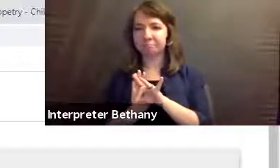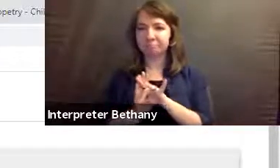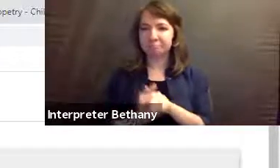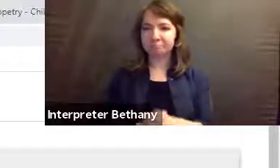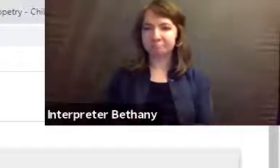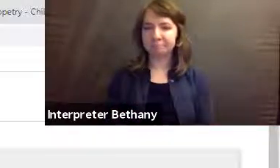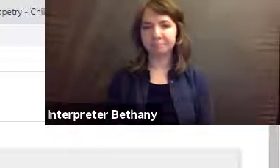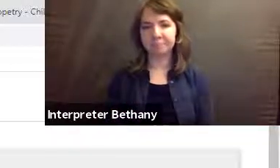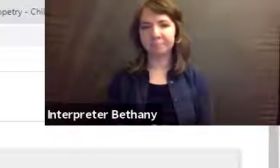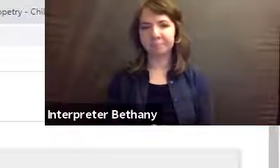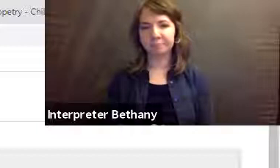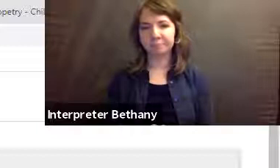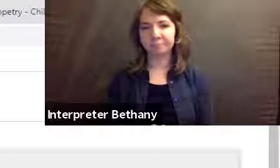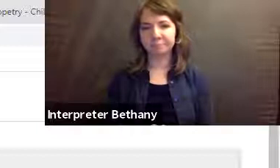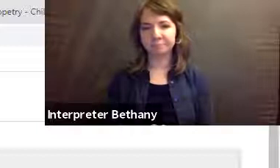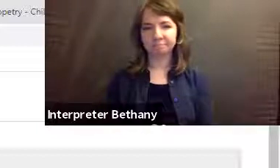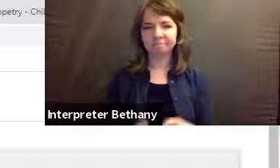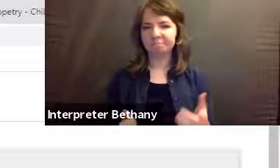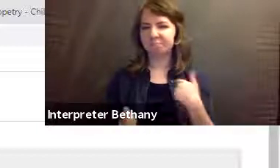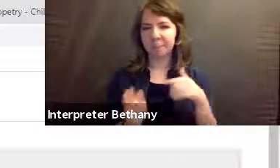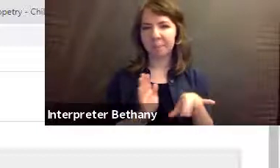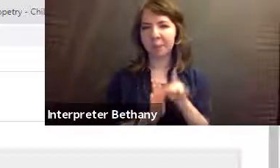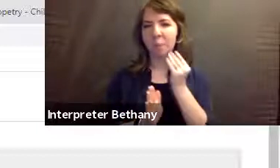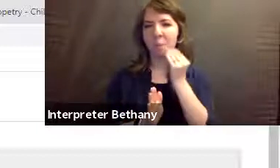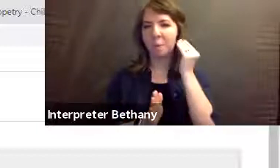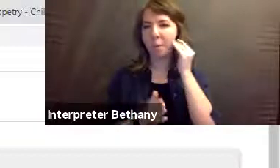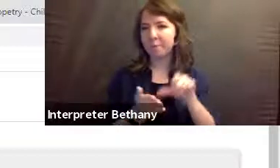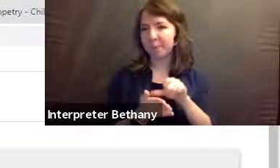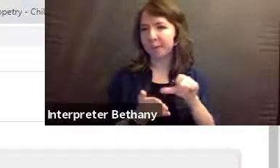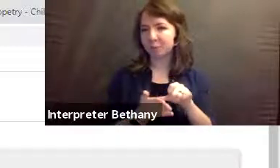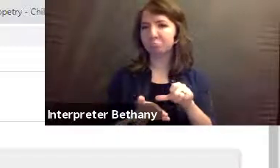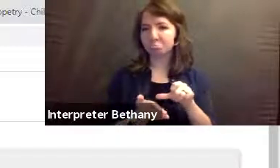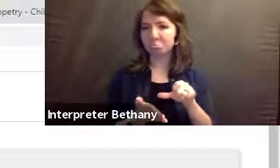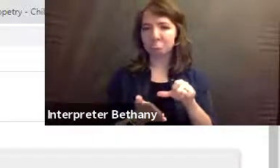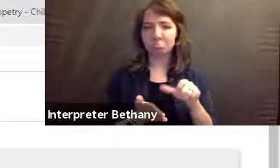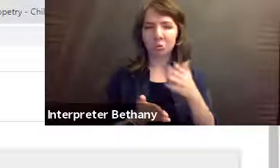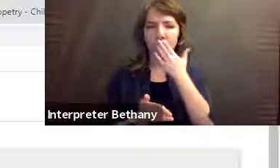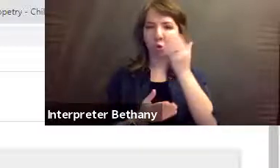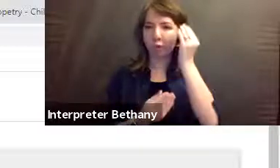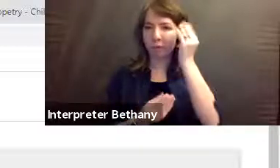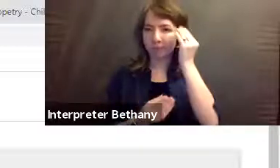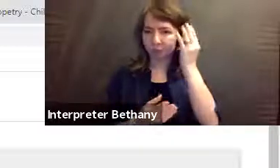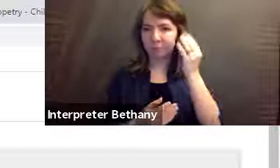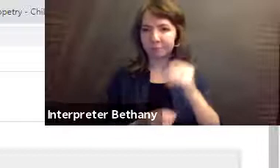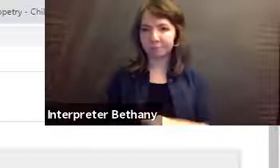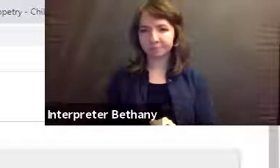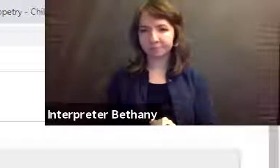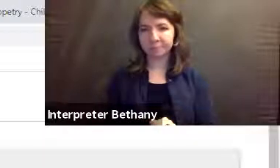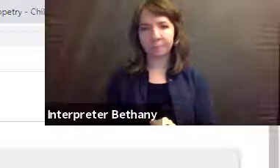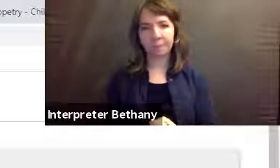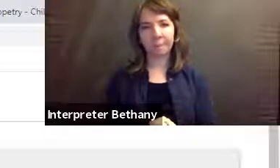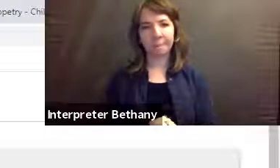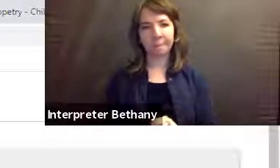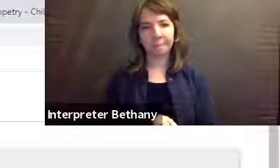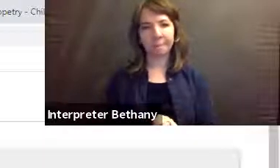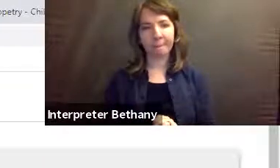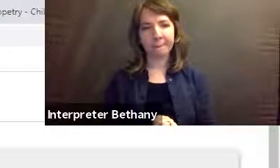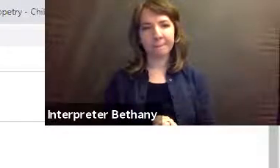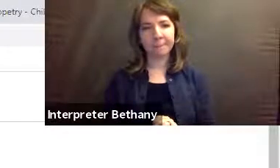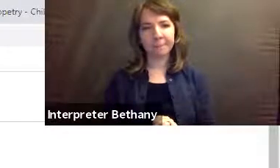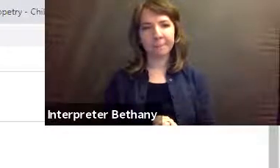Linda Kobashigawa: I'm going to do the homepage because I like the what the home information the homepage has on our research off campus guide and so I'm going to embed that content.